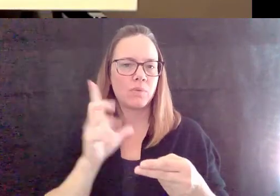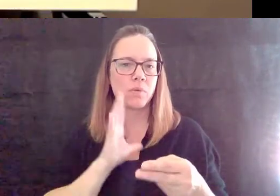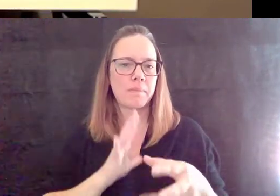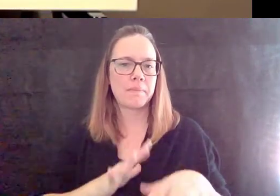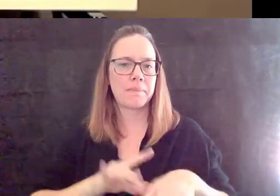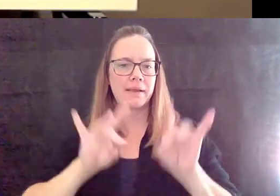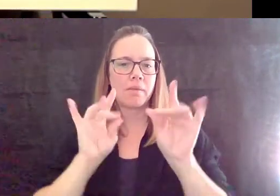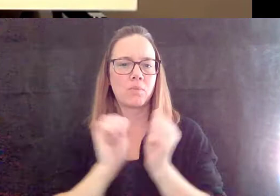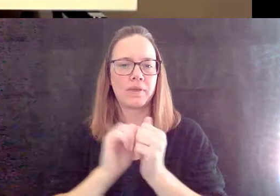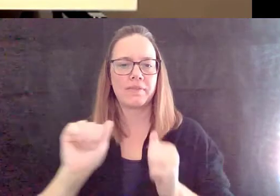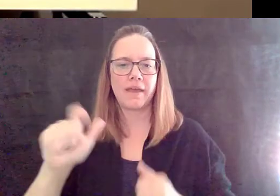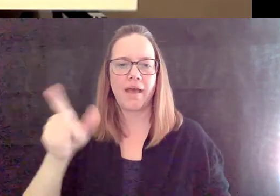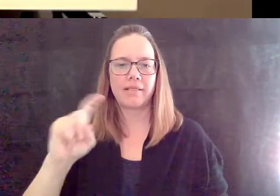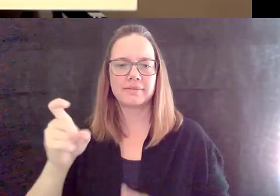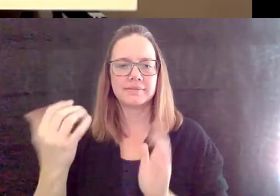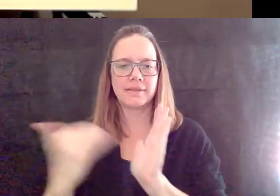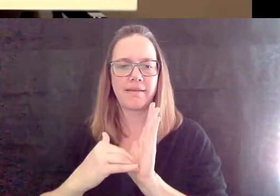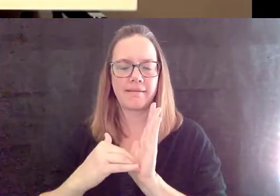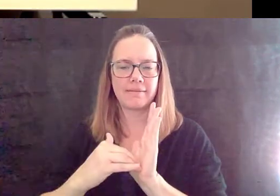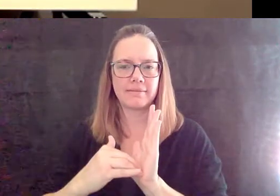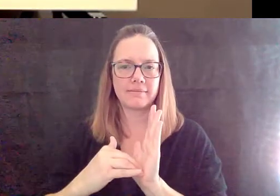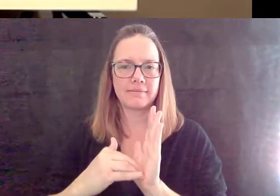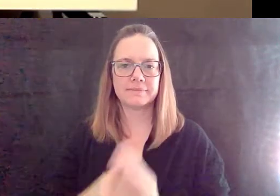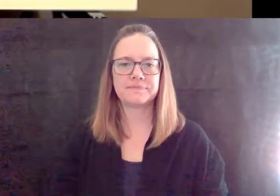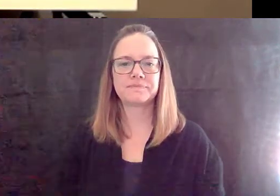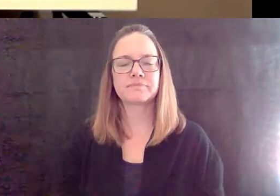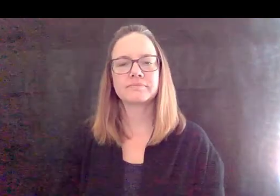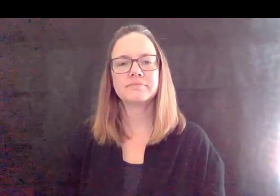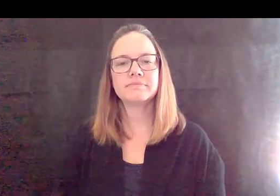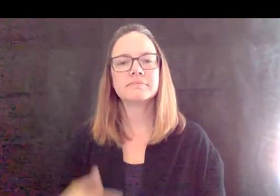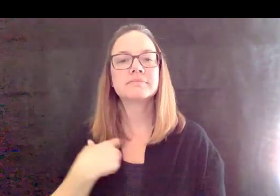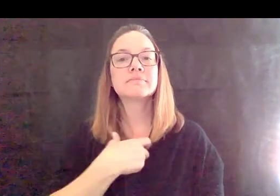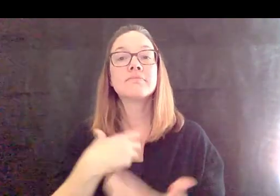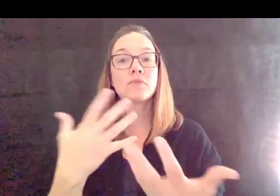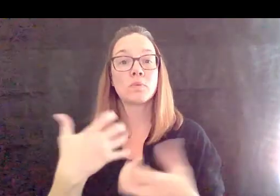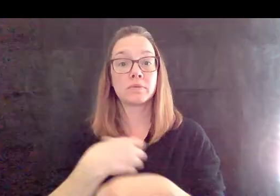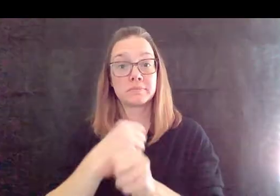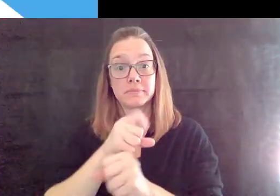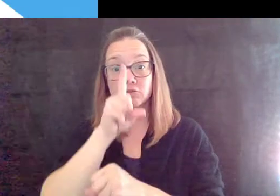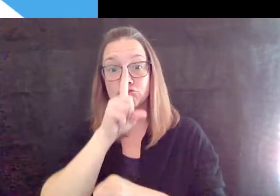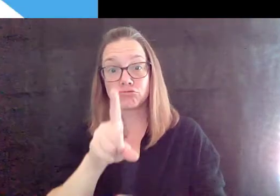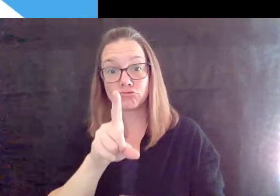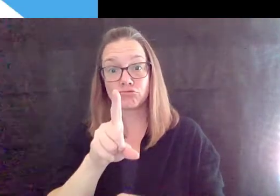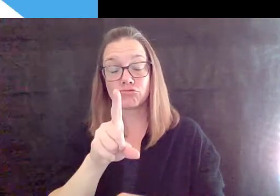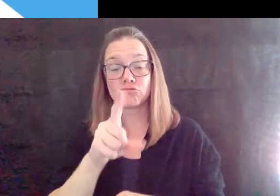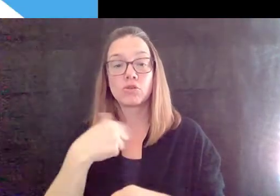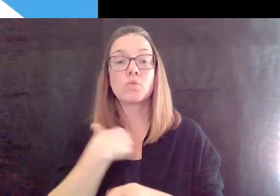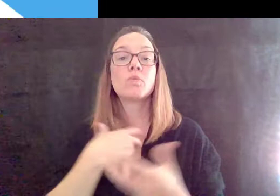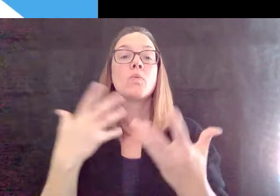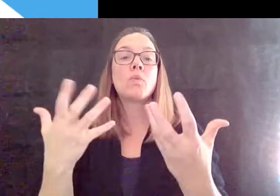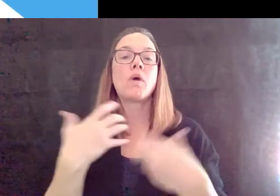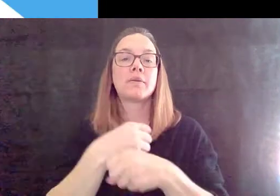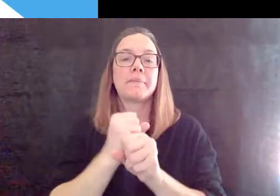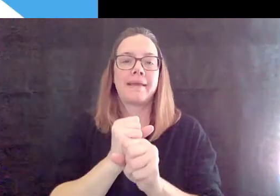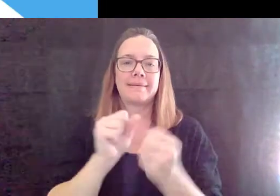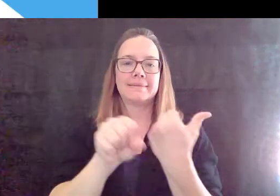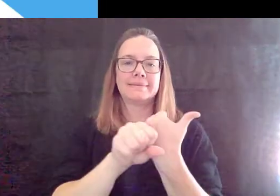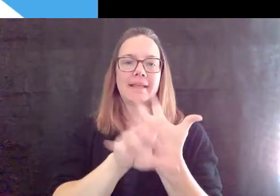I think we'll pick up back with Alex. So we wanted to make sure that we could make telehealth easy.